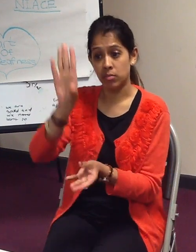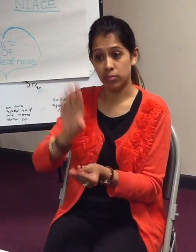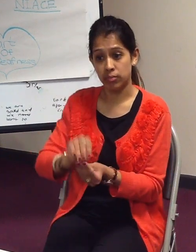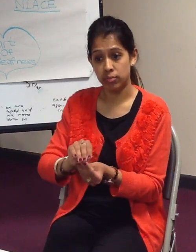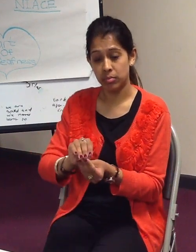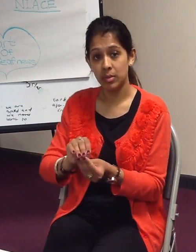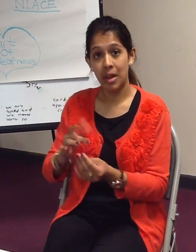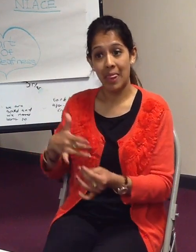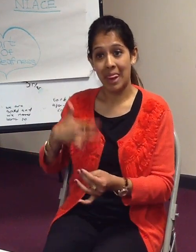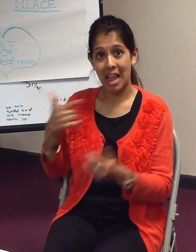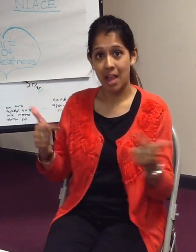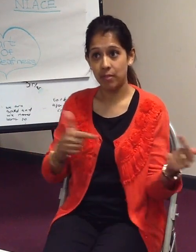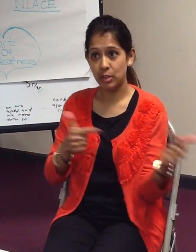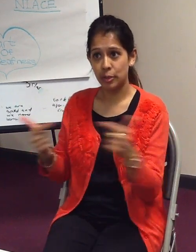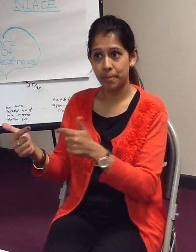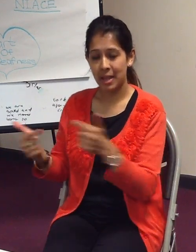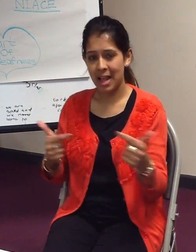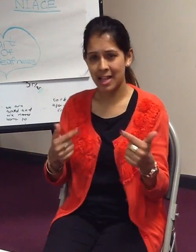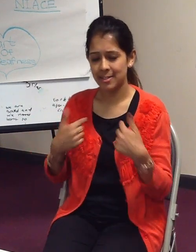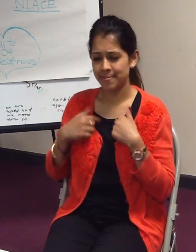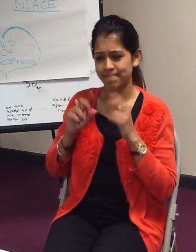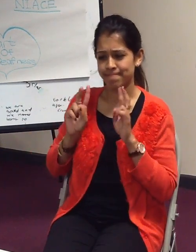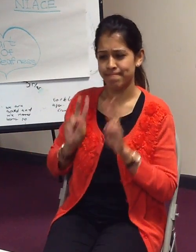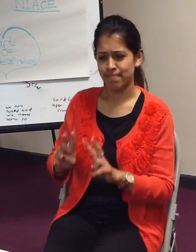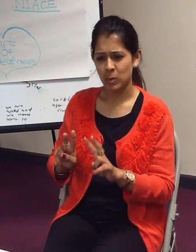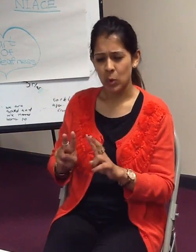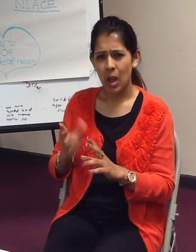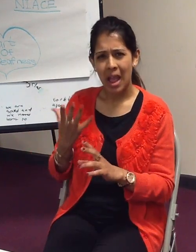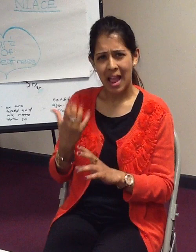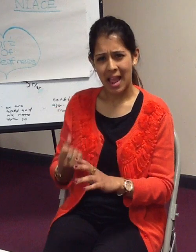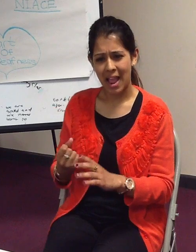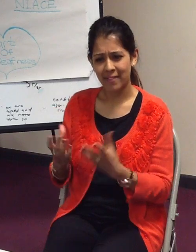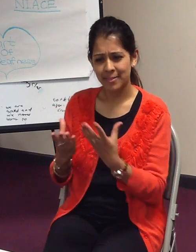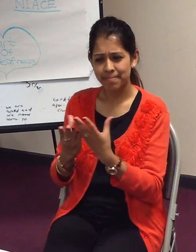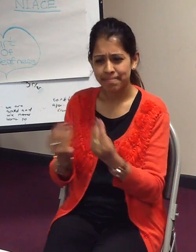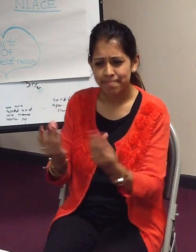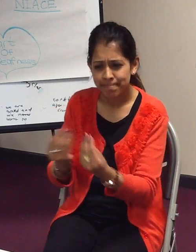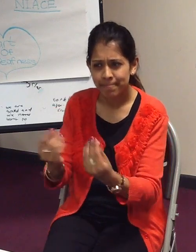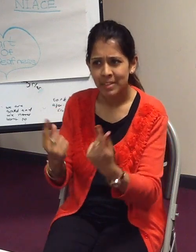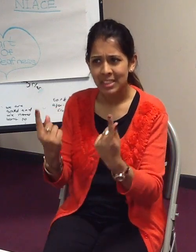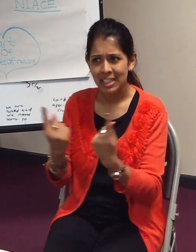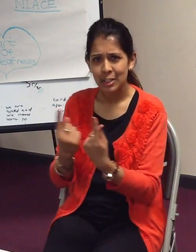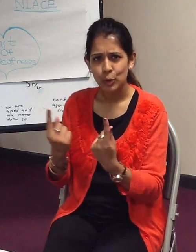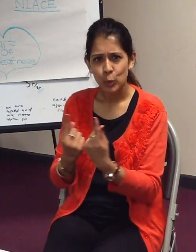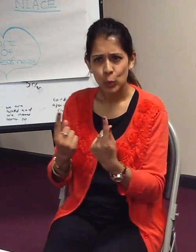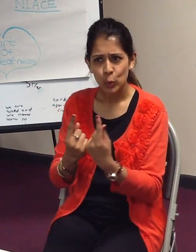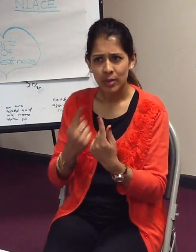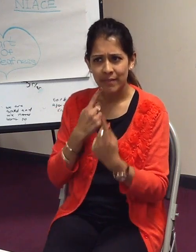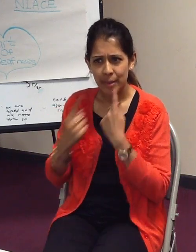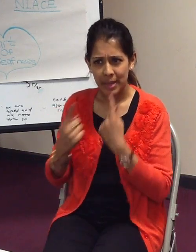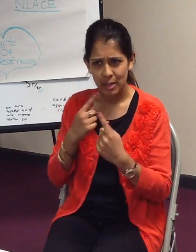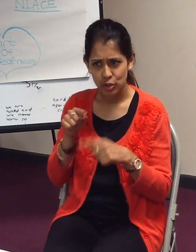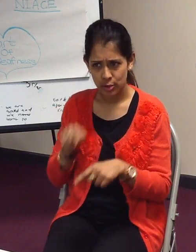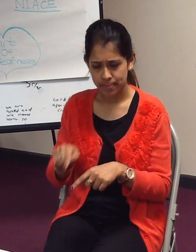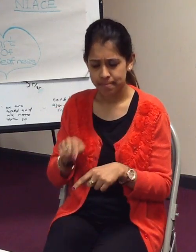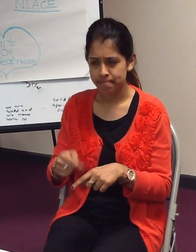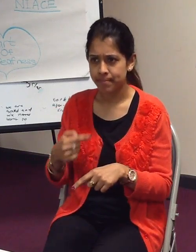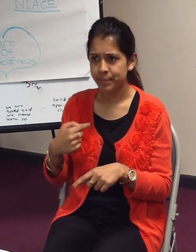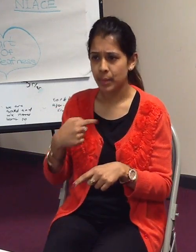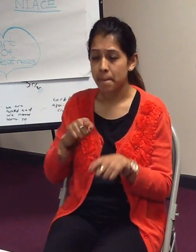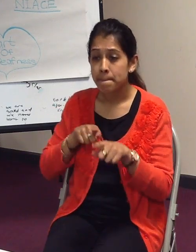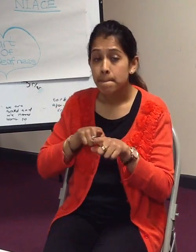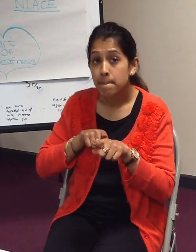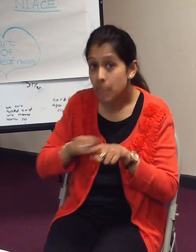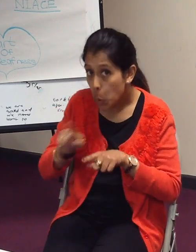In summary, I feel there were some issues with the live debates.